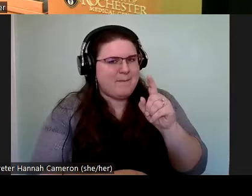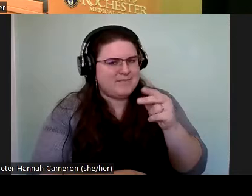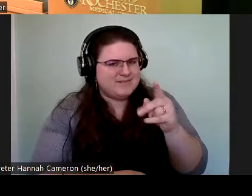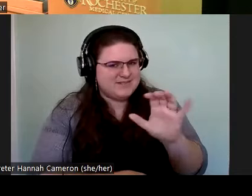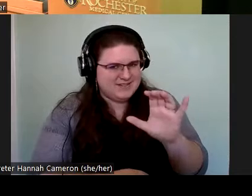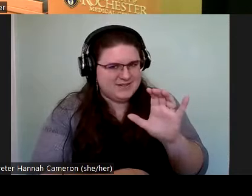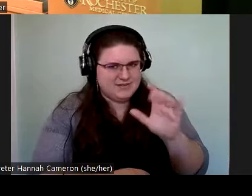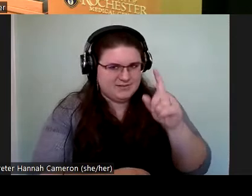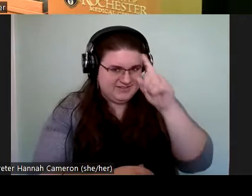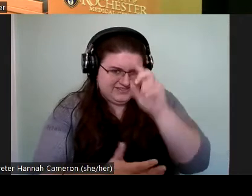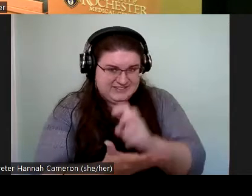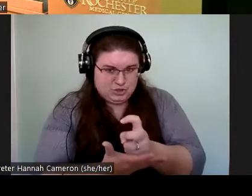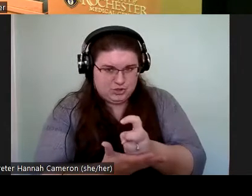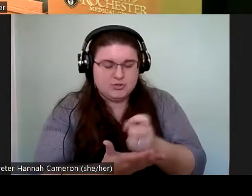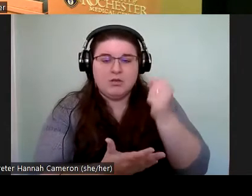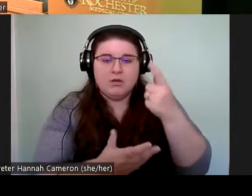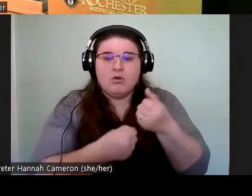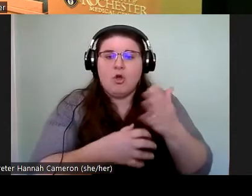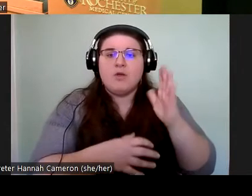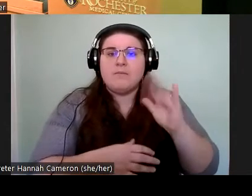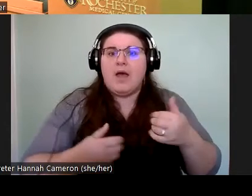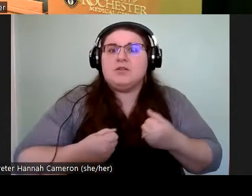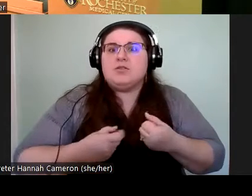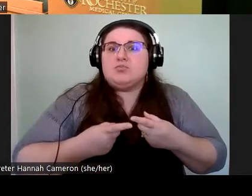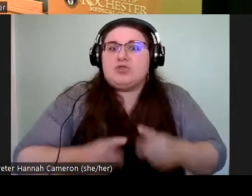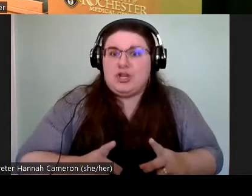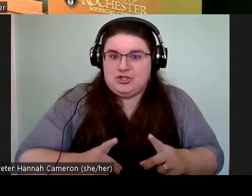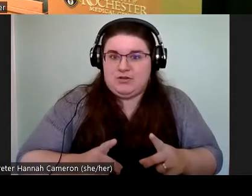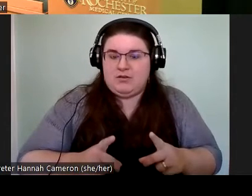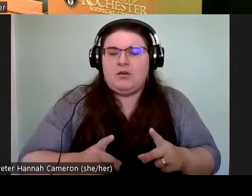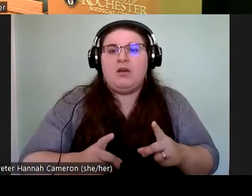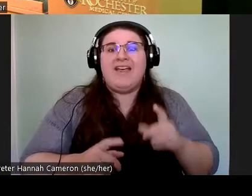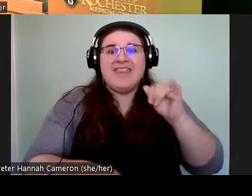off the island no one would talk to me no one would share information no one would take my call